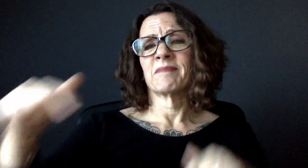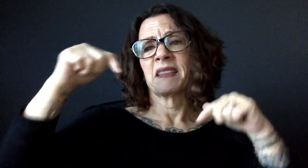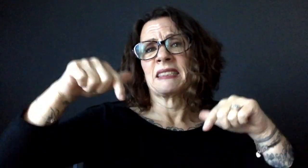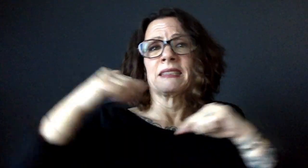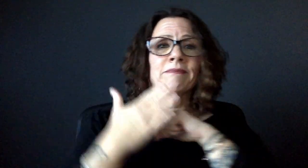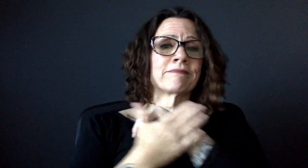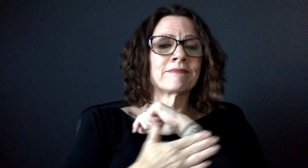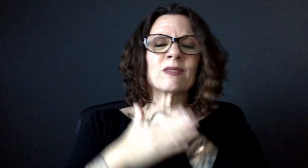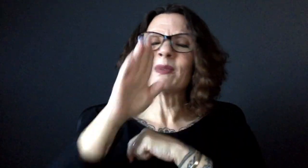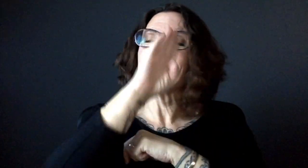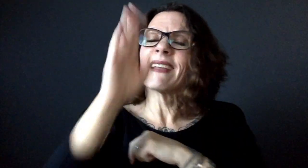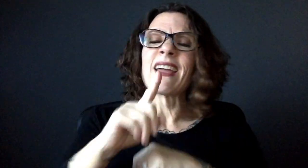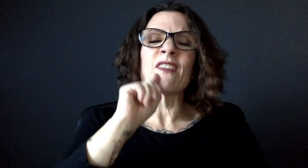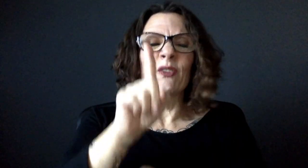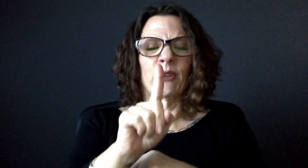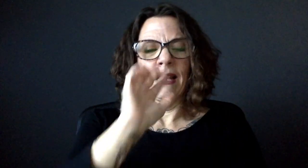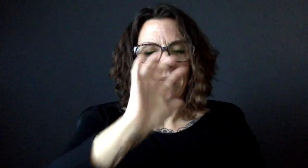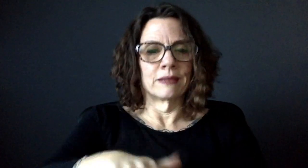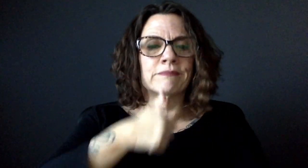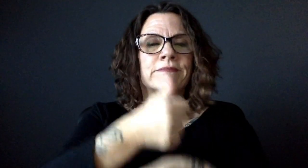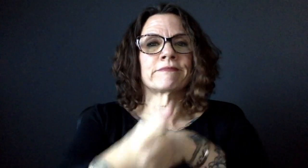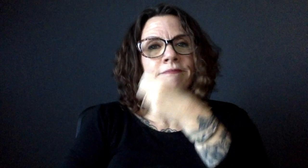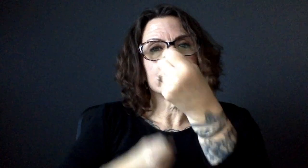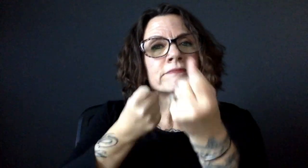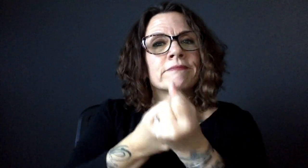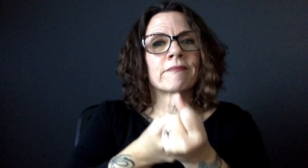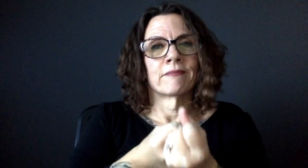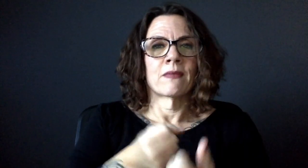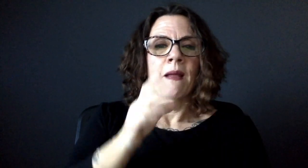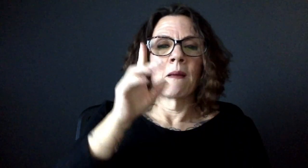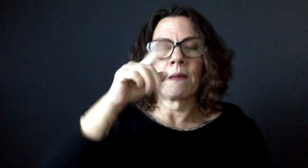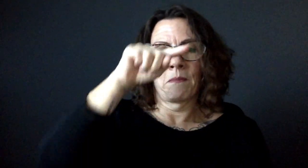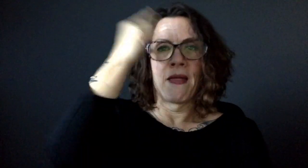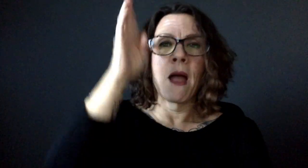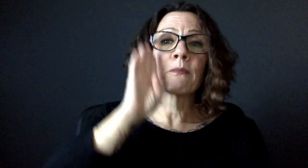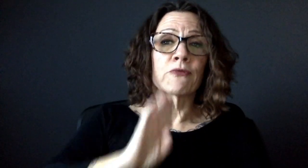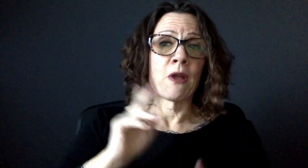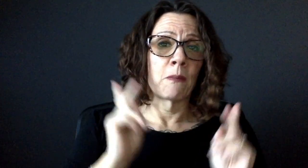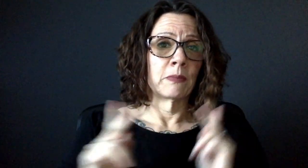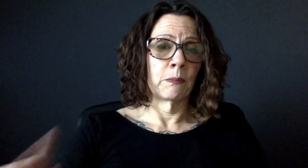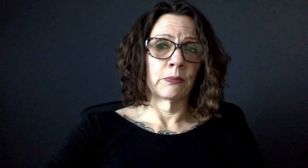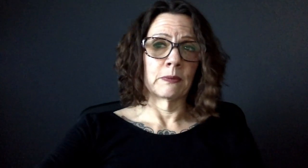as this state was never set up to serve brown and black people.